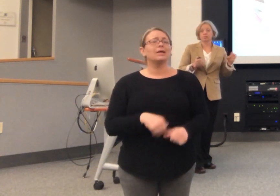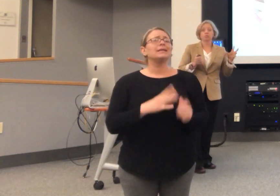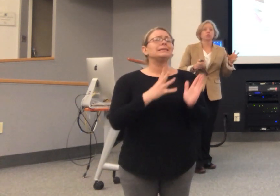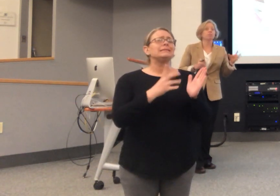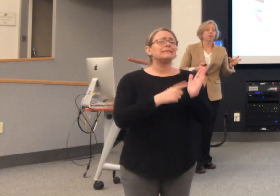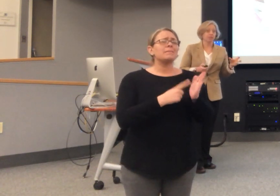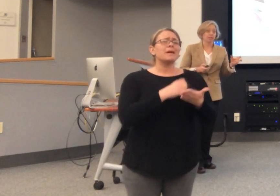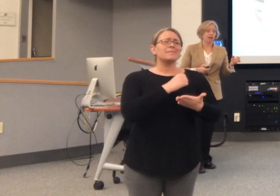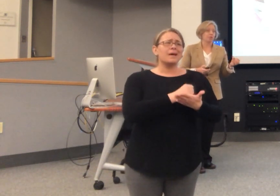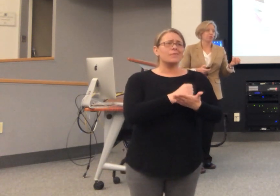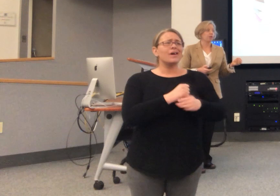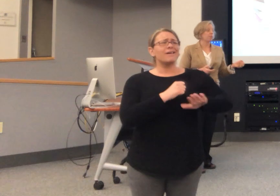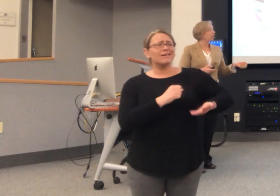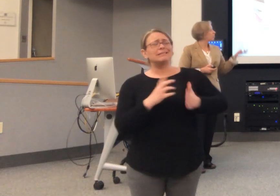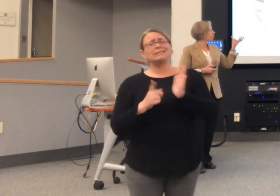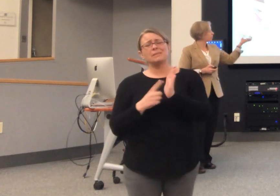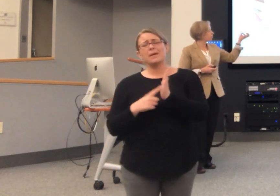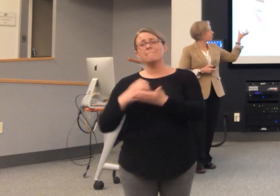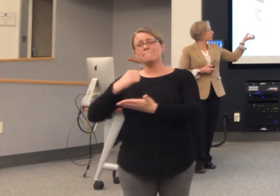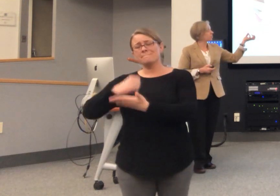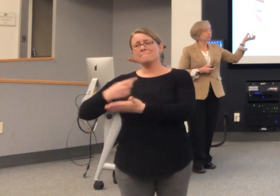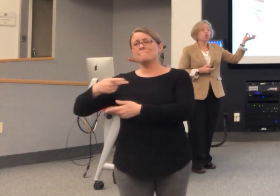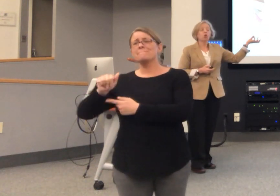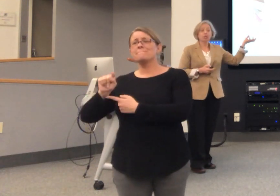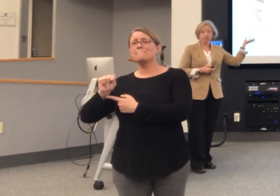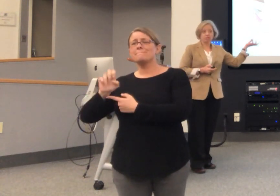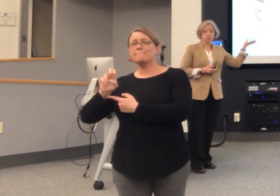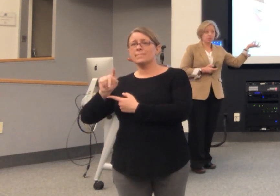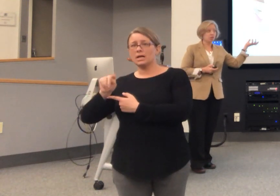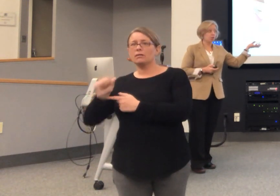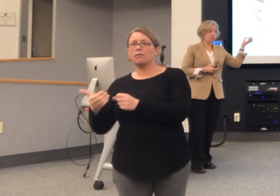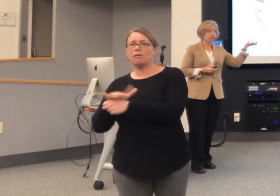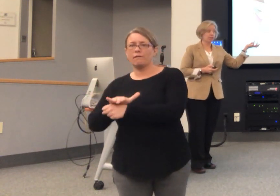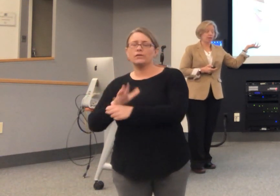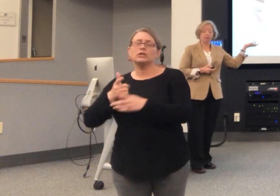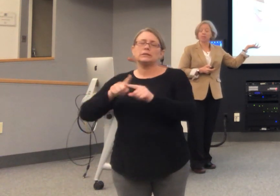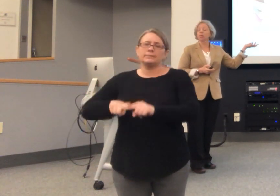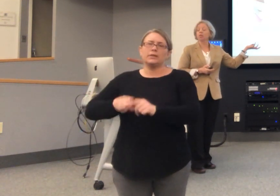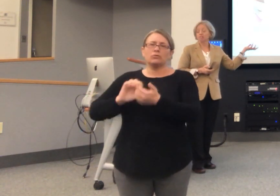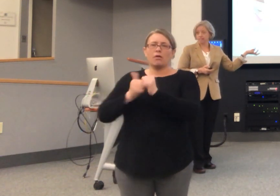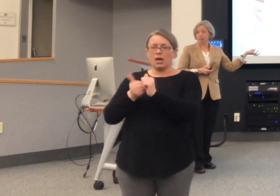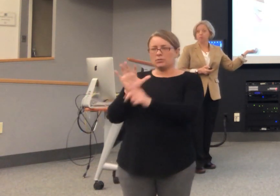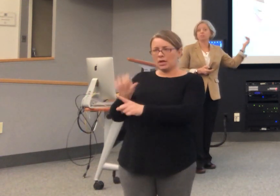if there's a certain method captured in them, but the coding, source code and the get-put itself